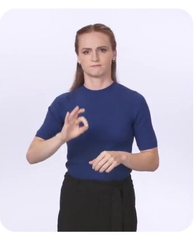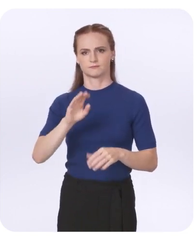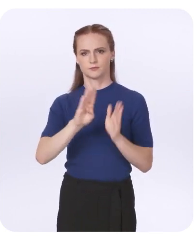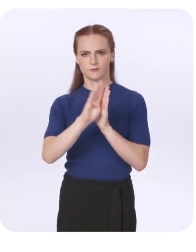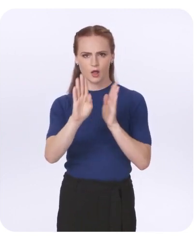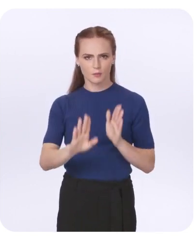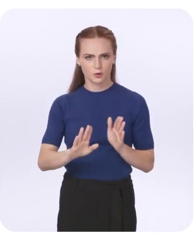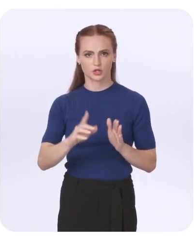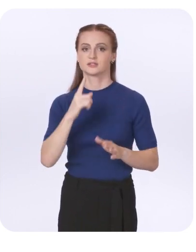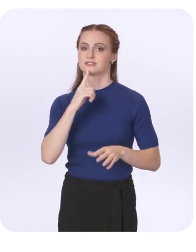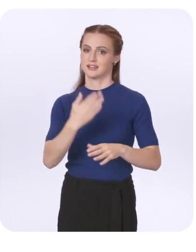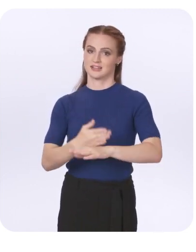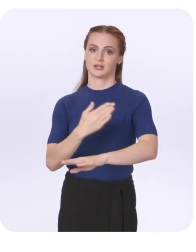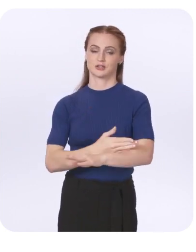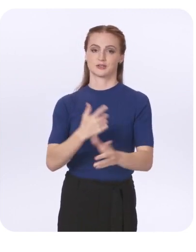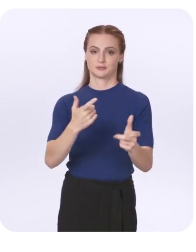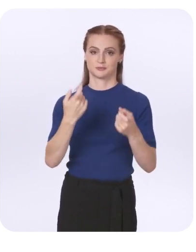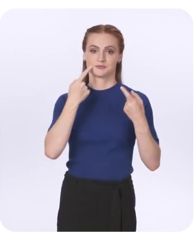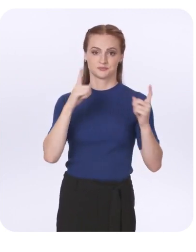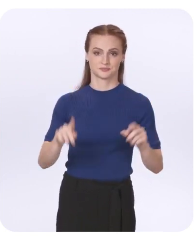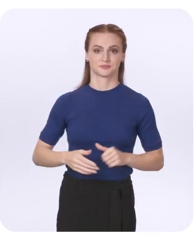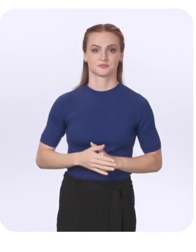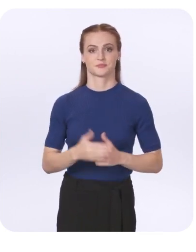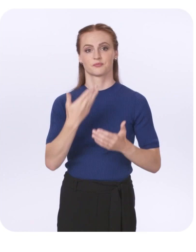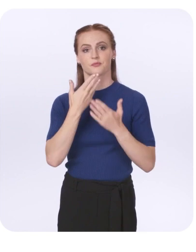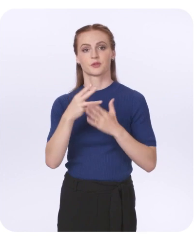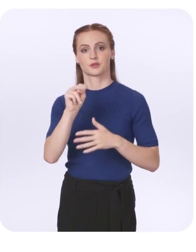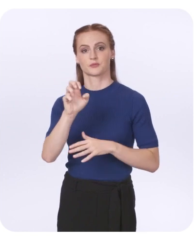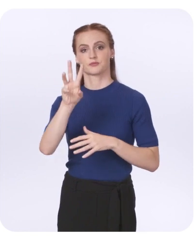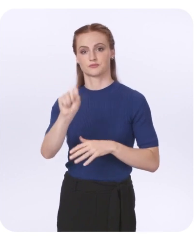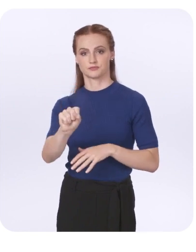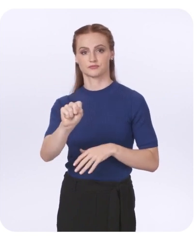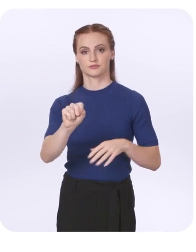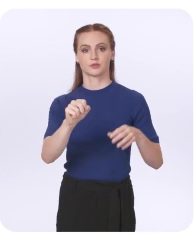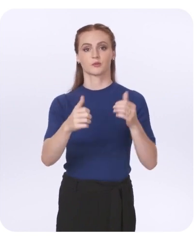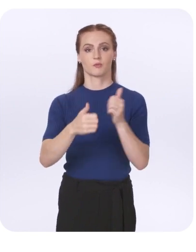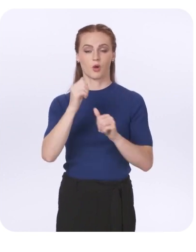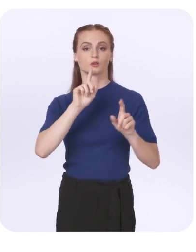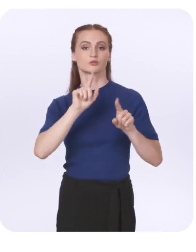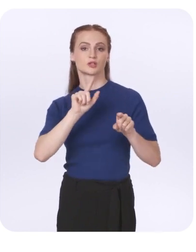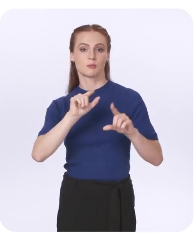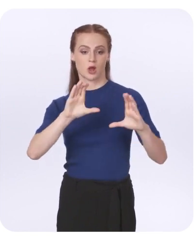in AI tools. The good news is also that a majority of these respondents at 77% ,